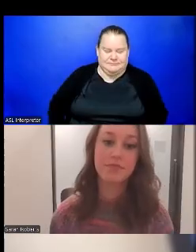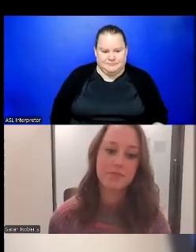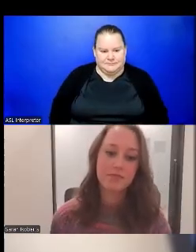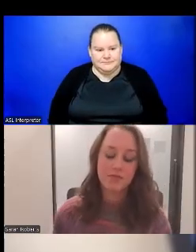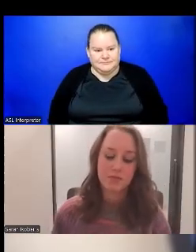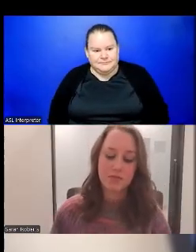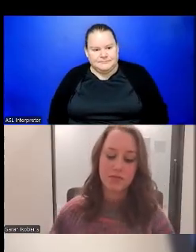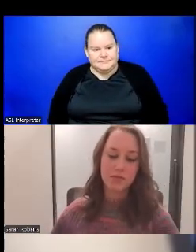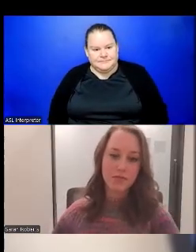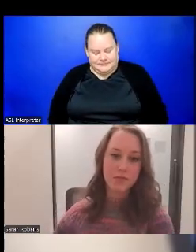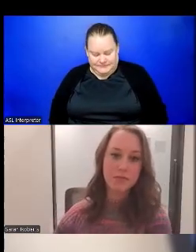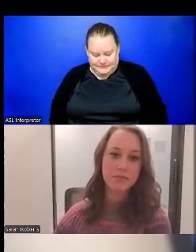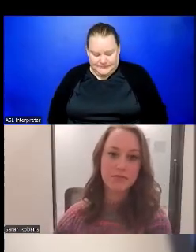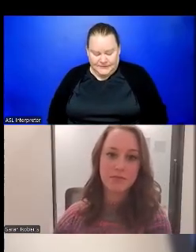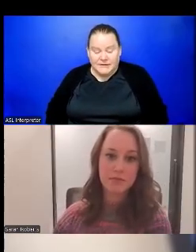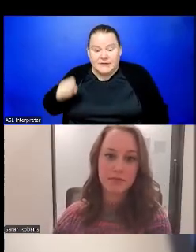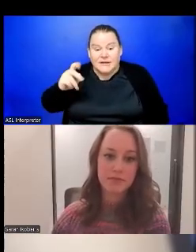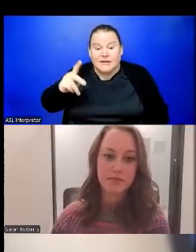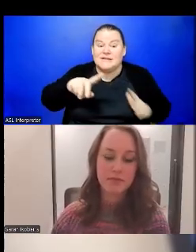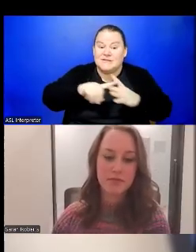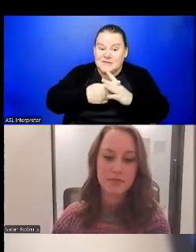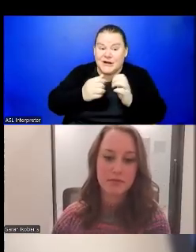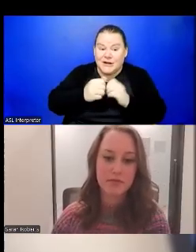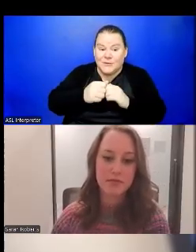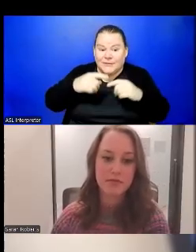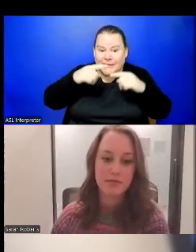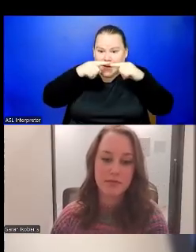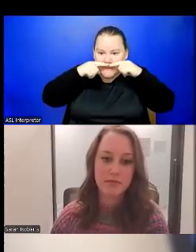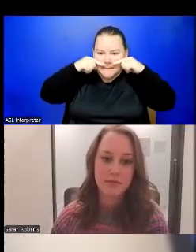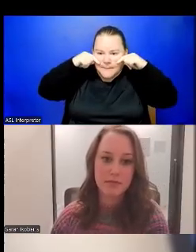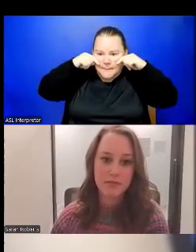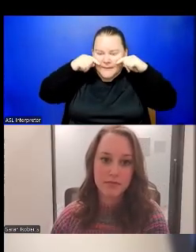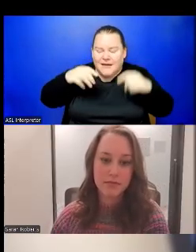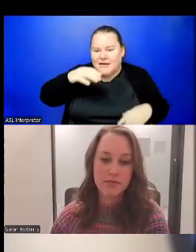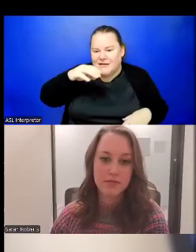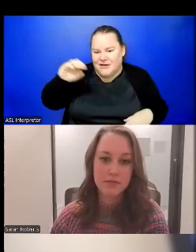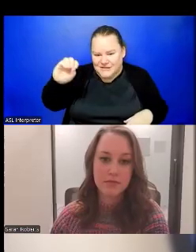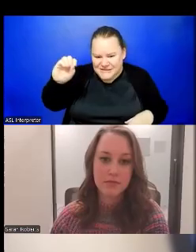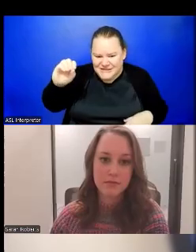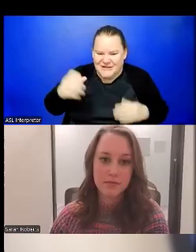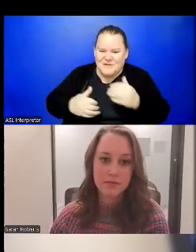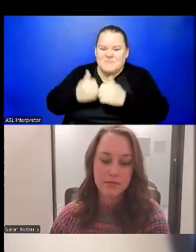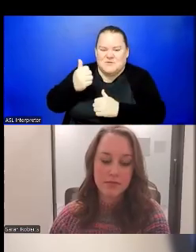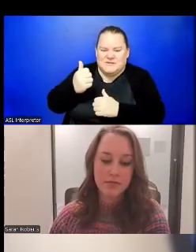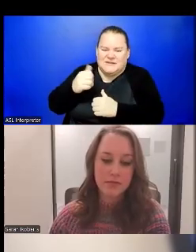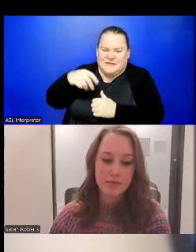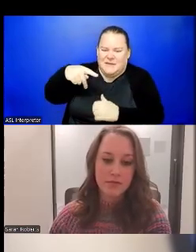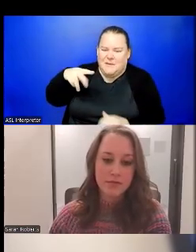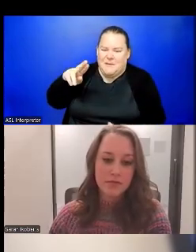Okay, so starting with oxygenation, and this is primarily managed by our pulmonology team, but infants